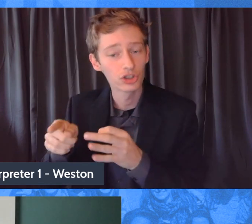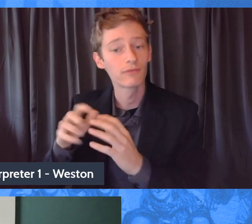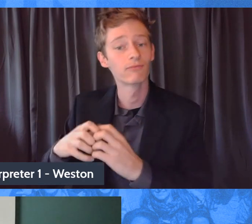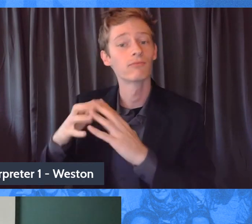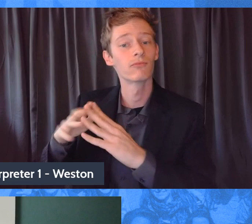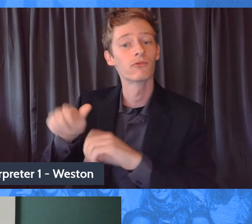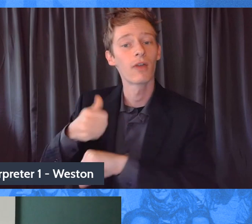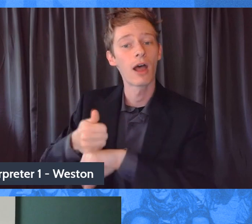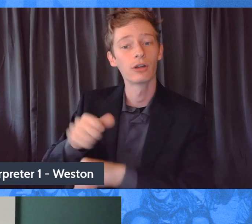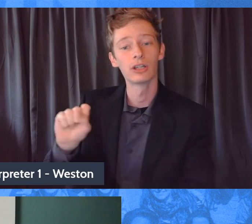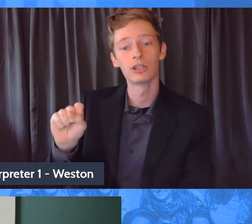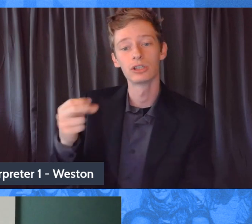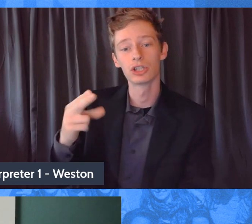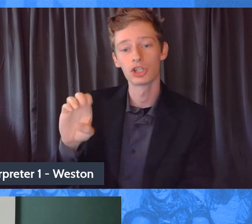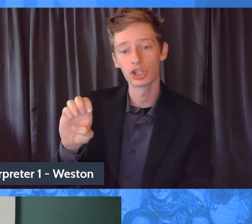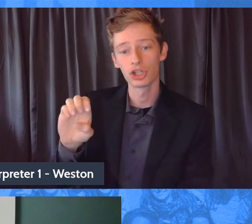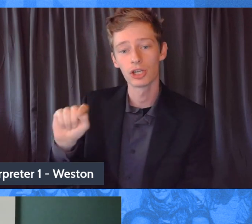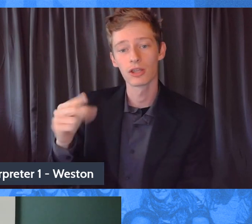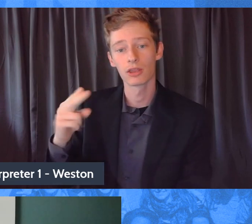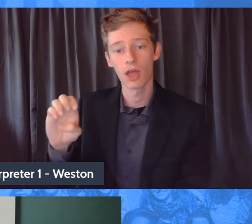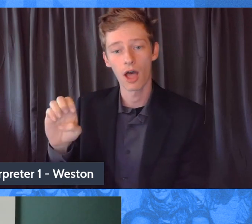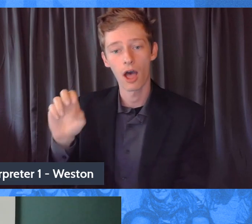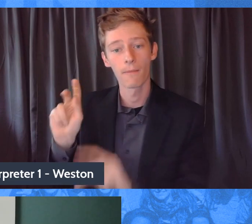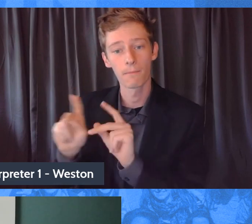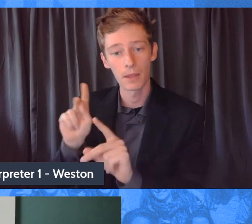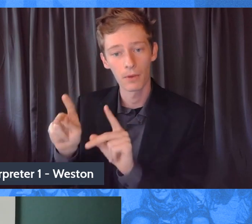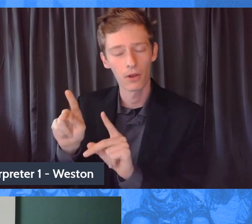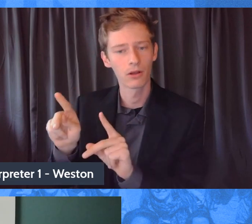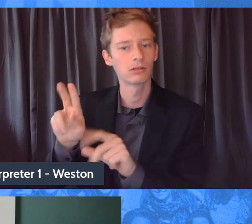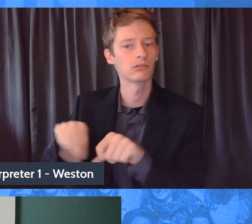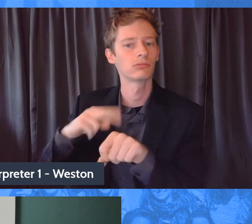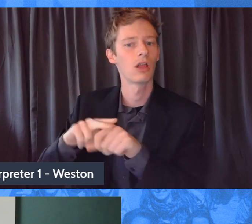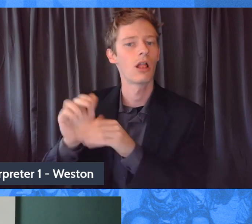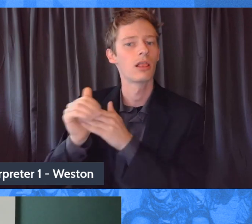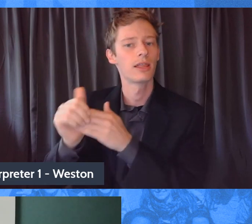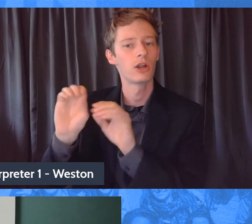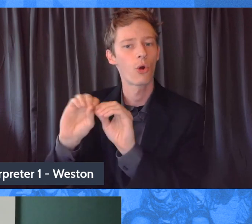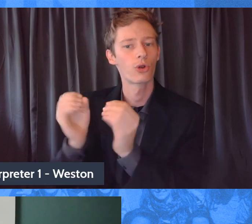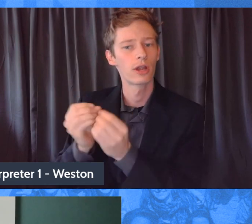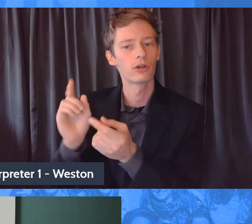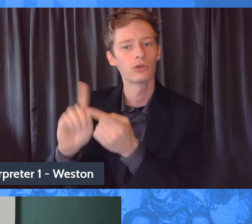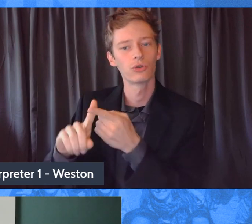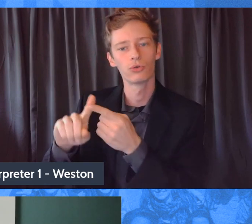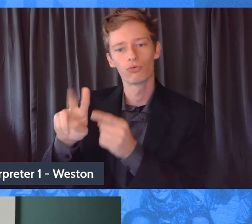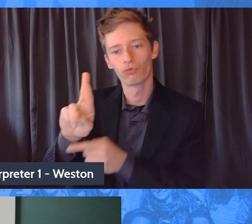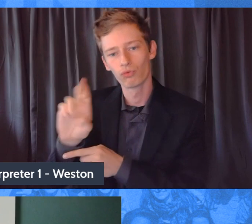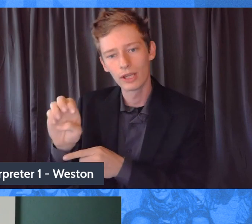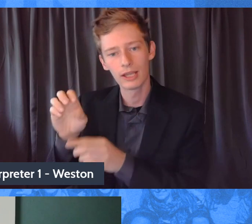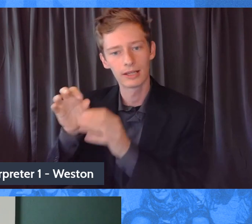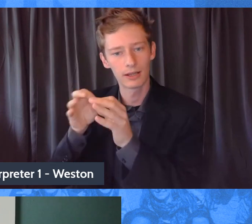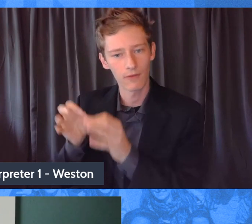which is the nation's leading organization, dedicated to an America redefined and inspired by women of color.